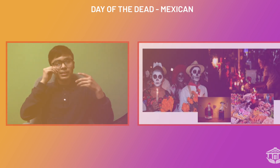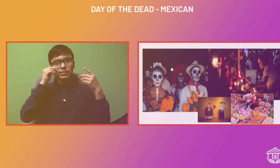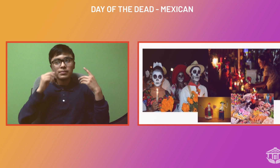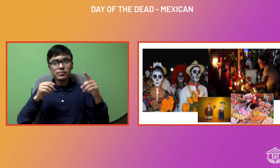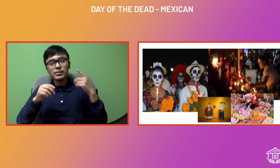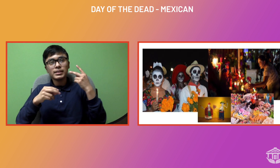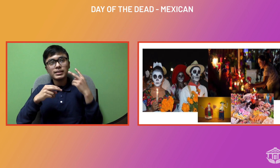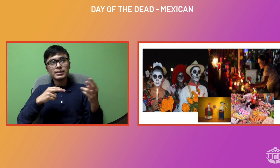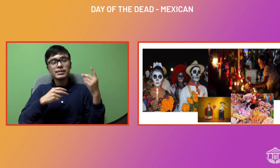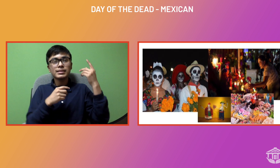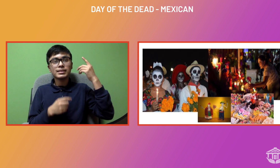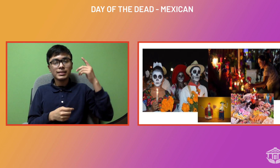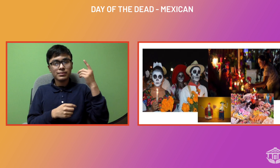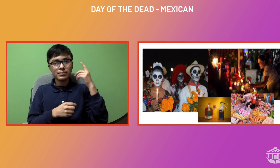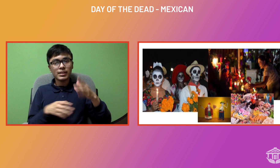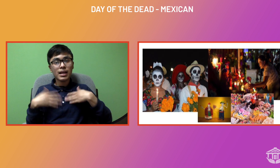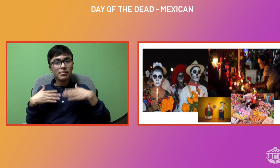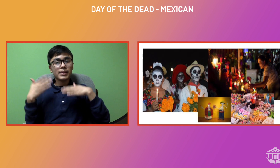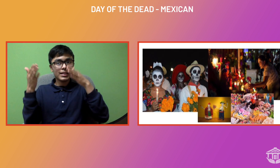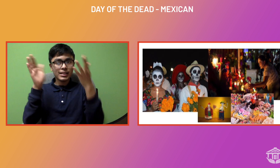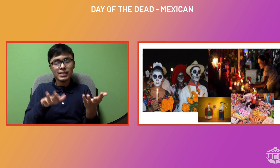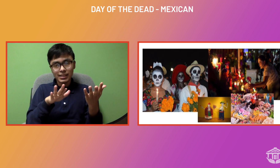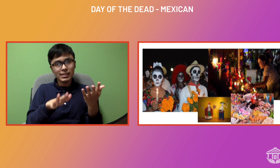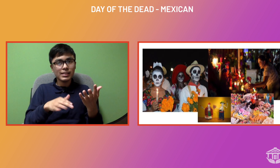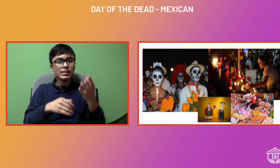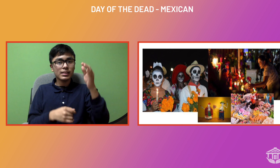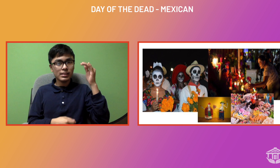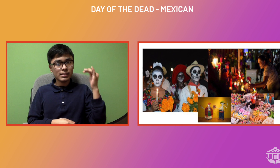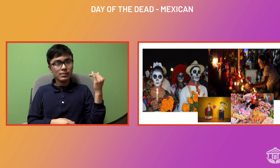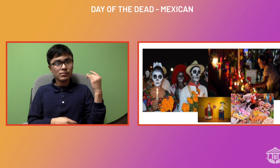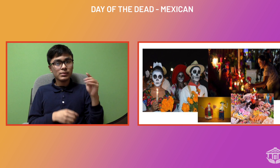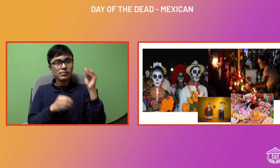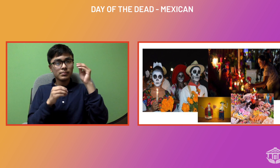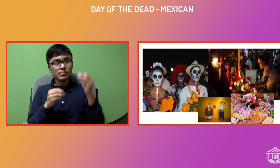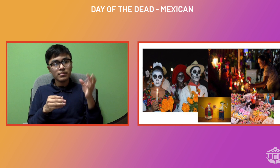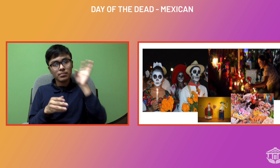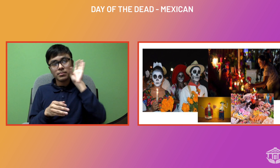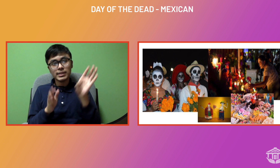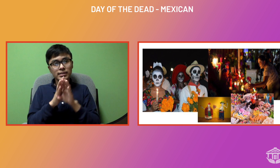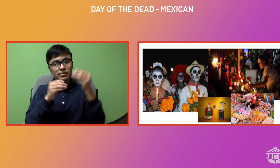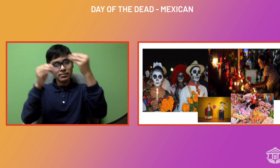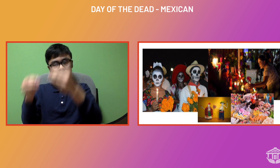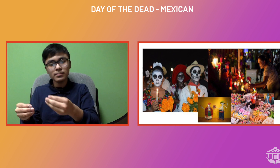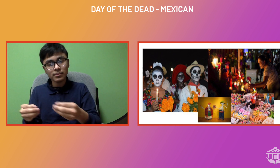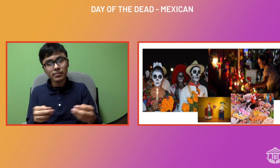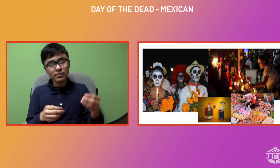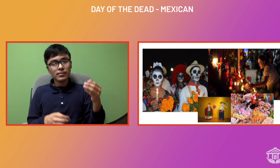As part of the celebration for Day of the Dead, pictures of our ancestors are put on the altar with small little skeletons,